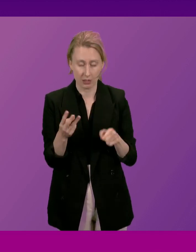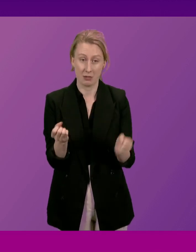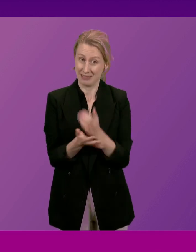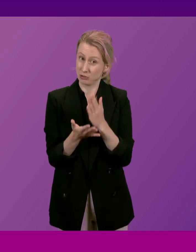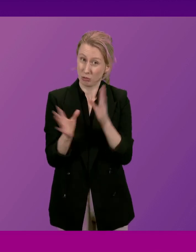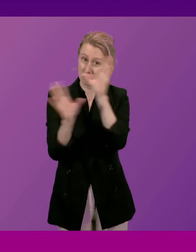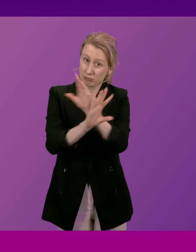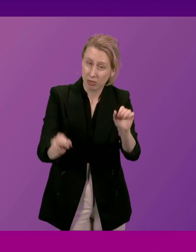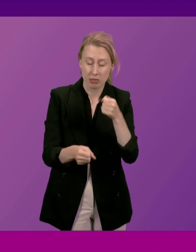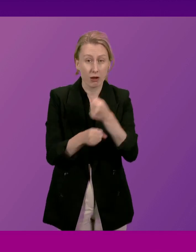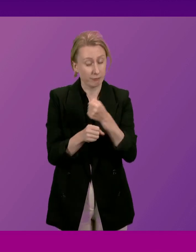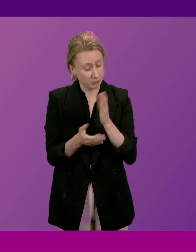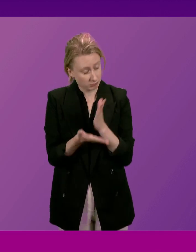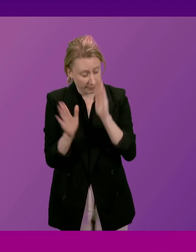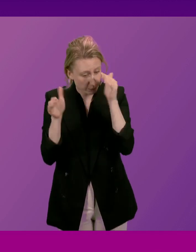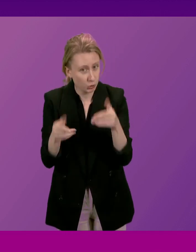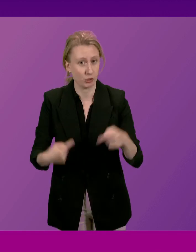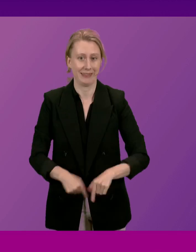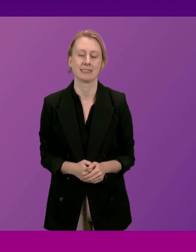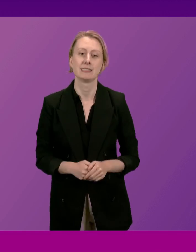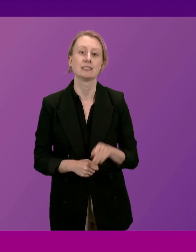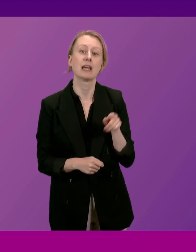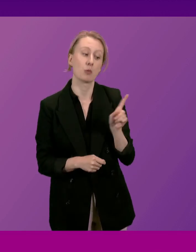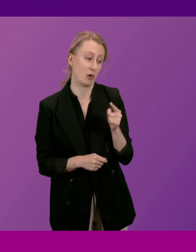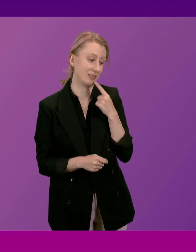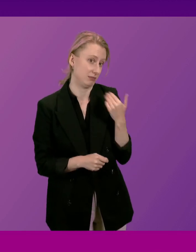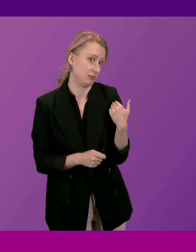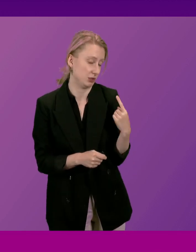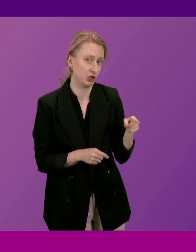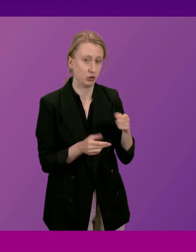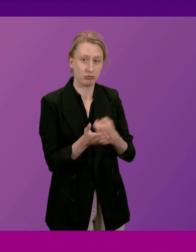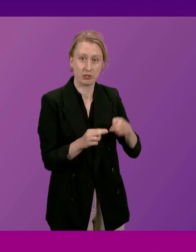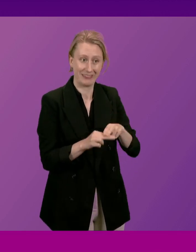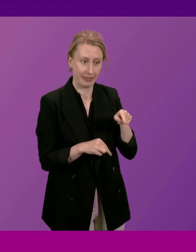I reiterate the point that I made to Mr Findlay a moment ago. There are punishments